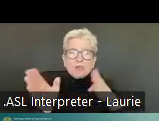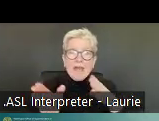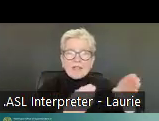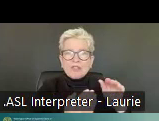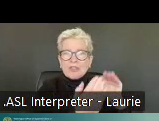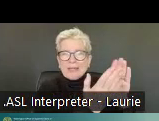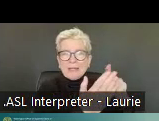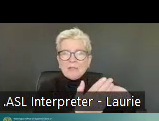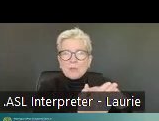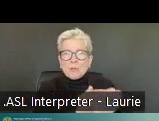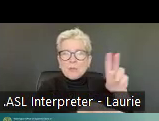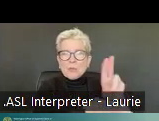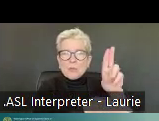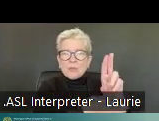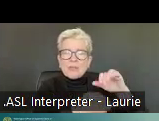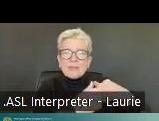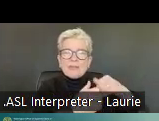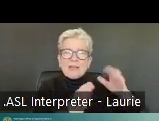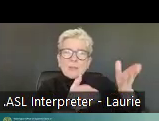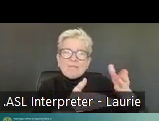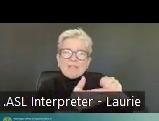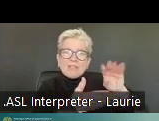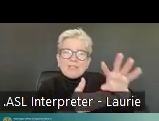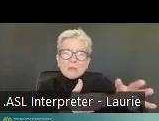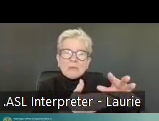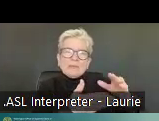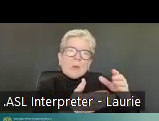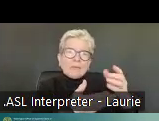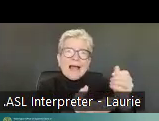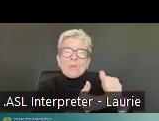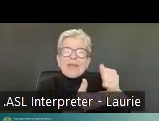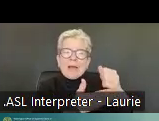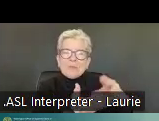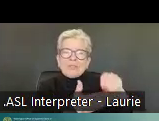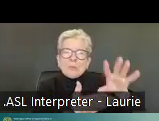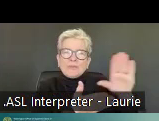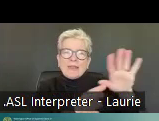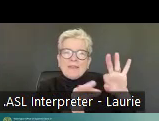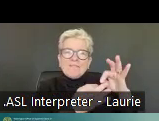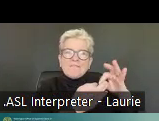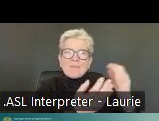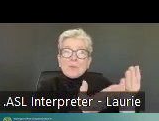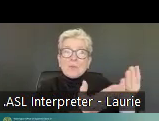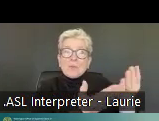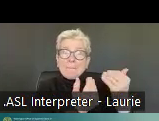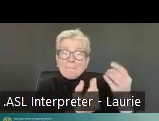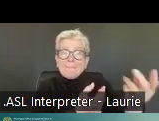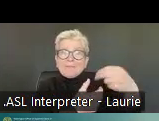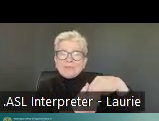get students and their families through the door, get them to attend our orientation? I